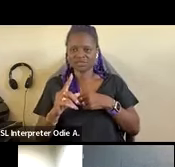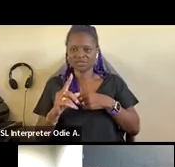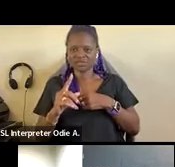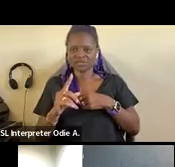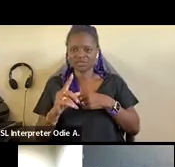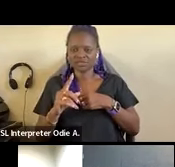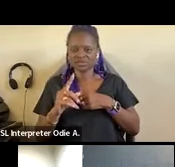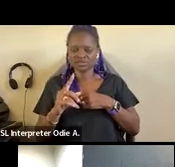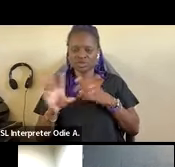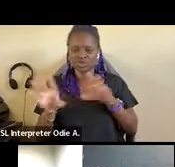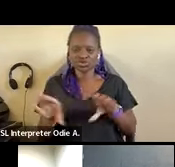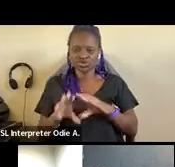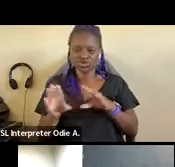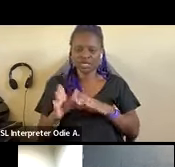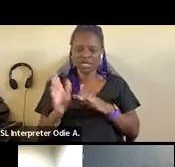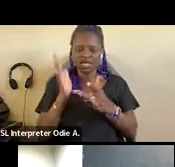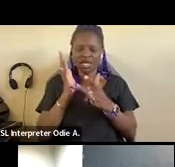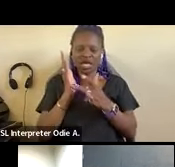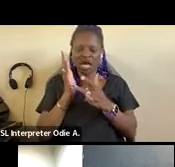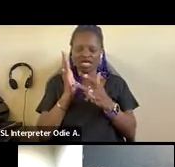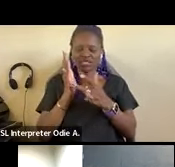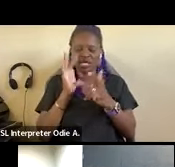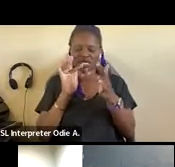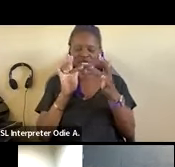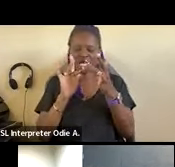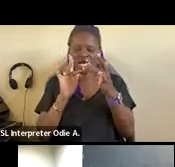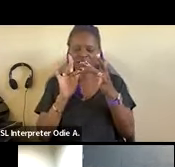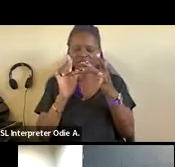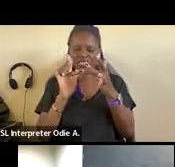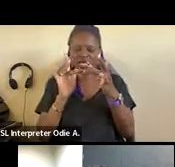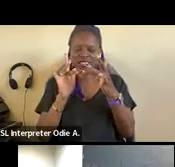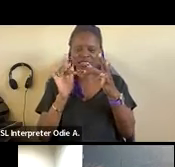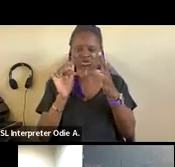essential time when we were training people to do contact tracing.